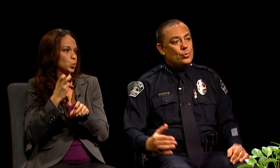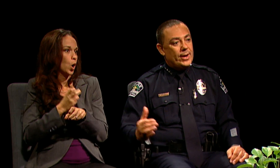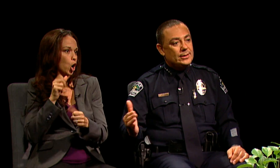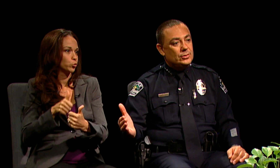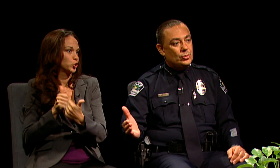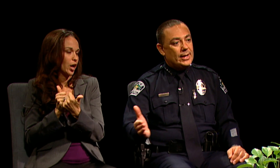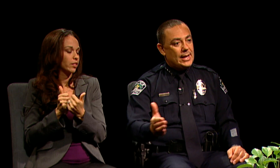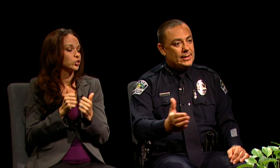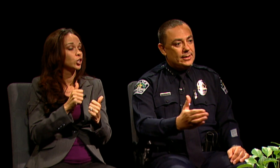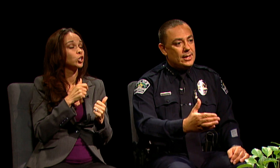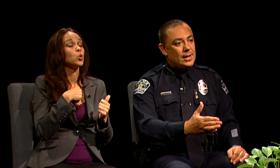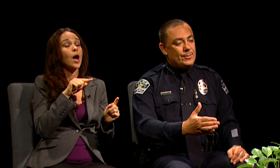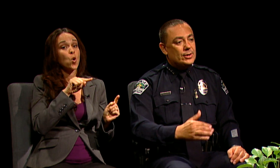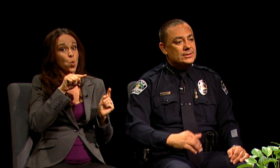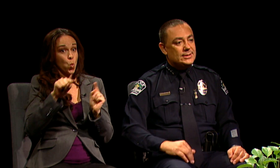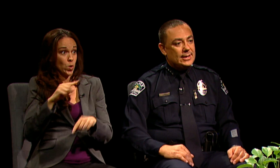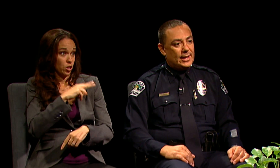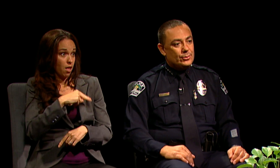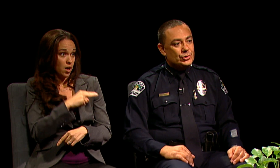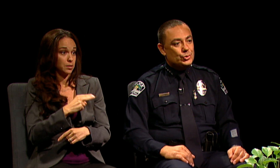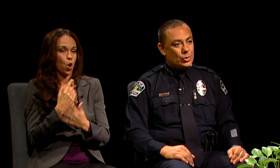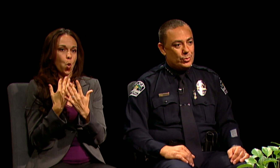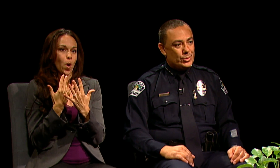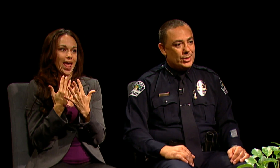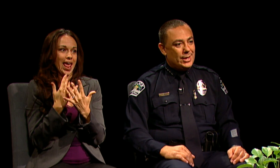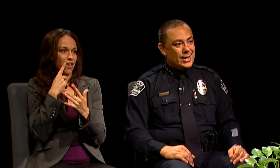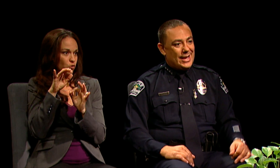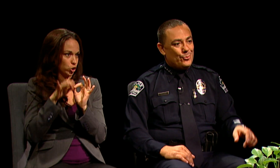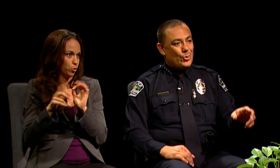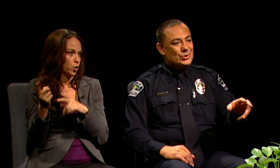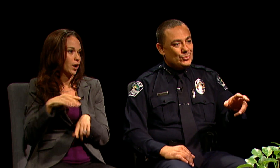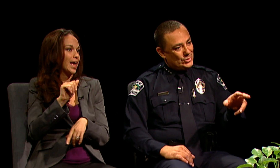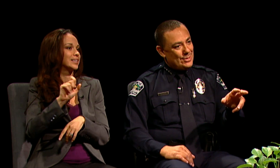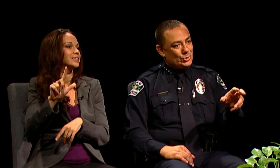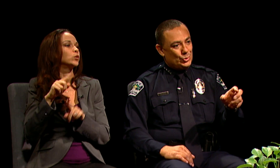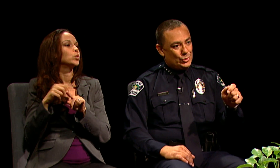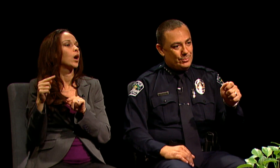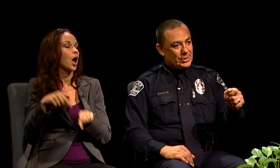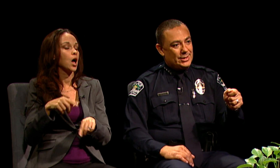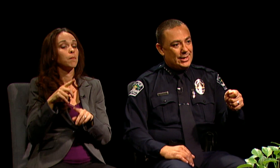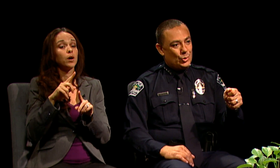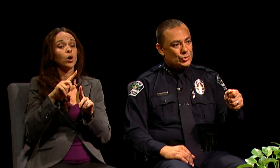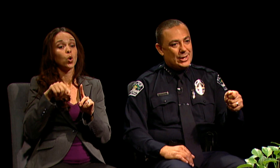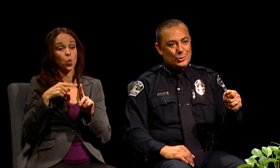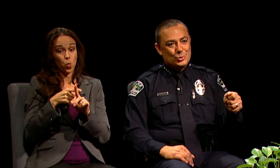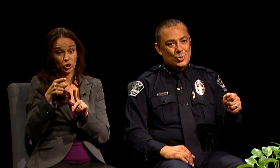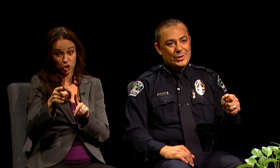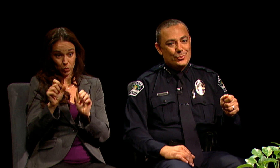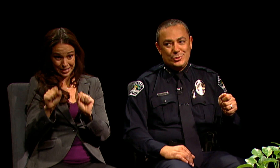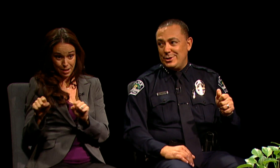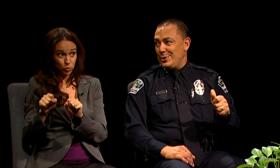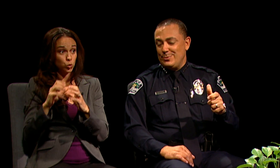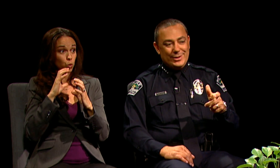WAITED TILL I GET AN AMERICAN SIGN LANGUAGE INTERPRETER. AND ONCE SHE WAS ABLE TO COMMUNICATE HER SIDE OF THE STORY, IT WAS CLEAR TO ME